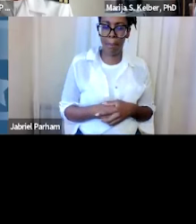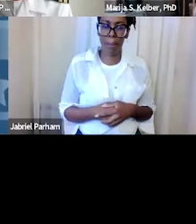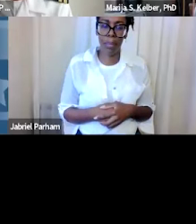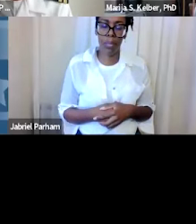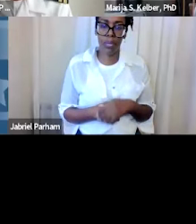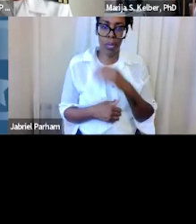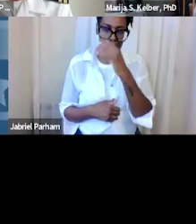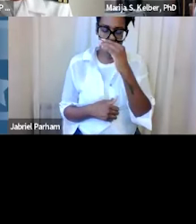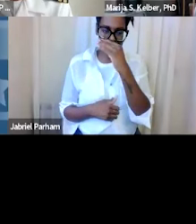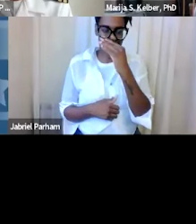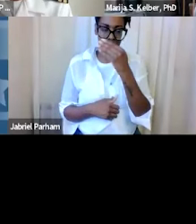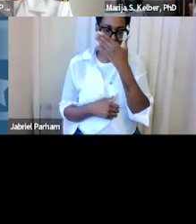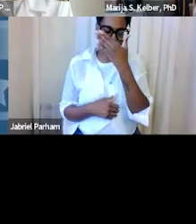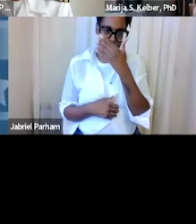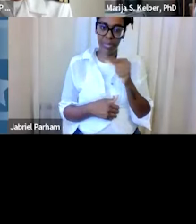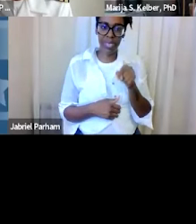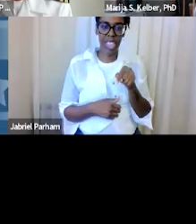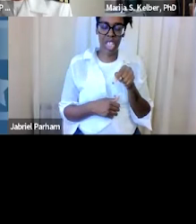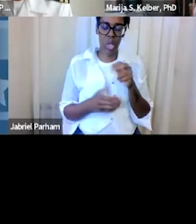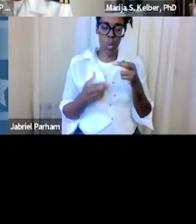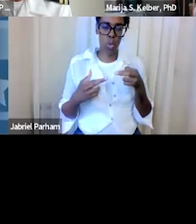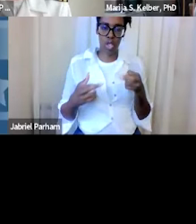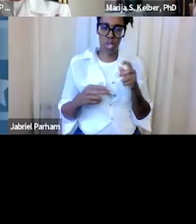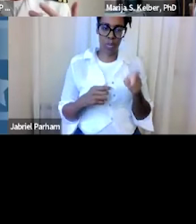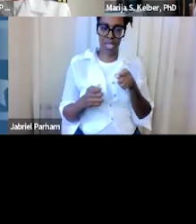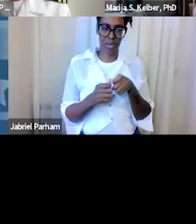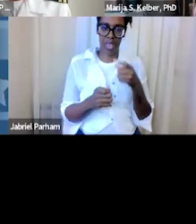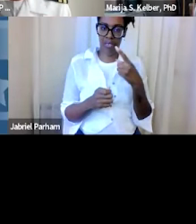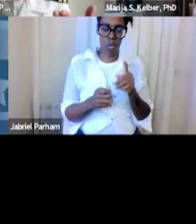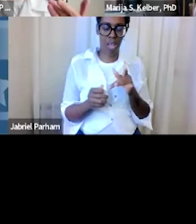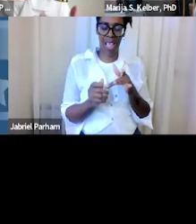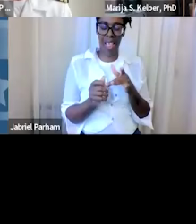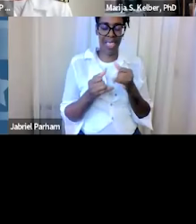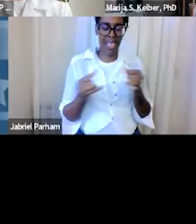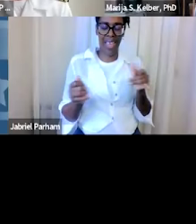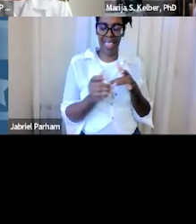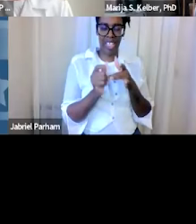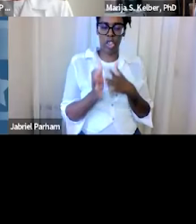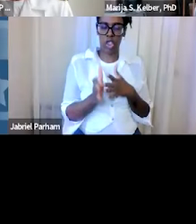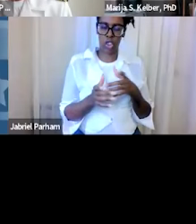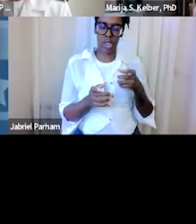Now this resource again is specifically for line leaders, so for leadership, and we know that we want our line leaders